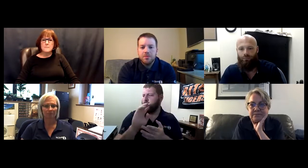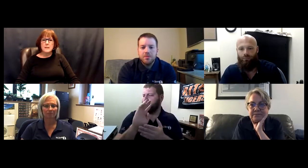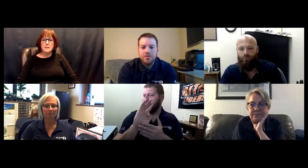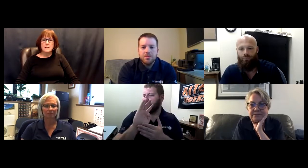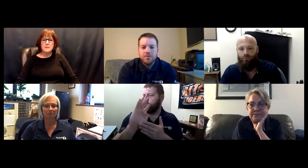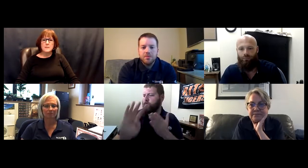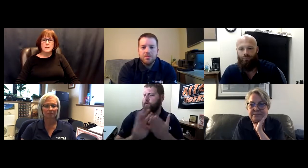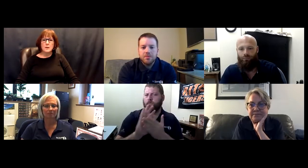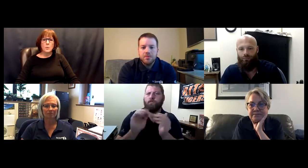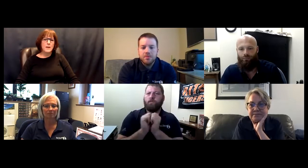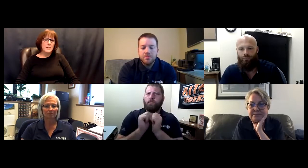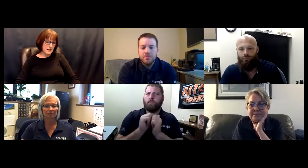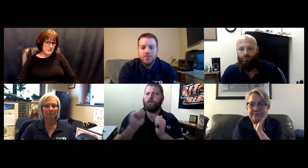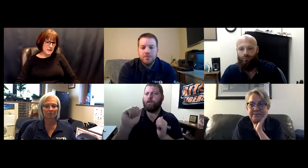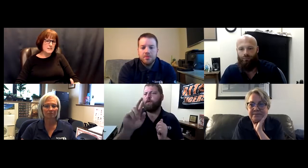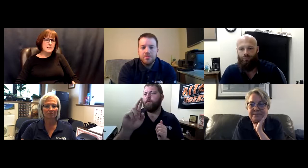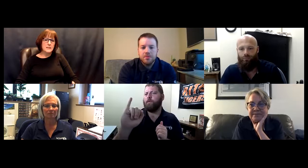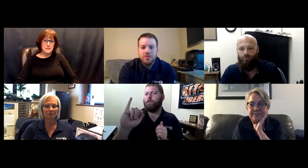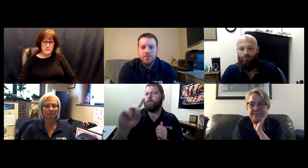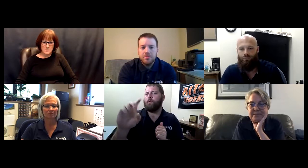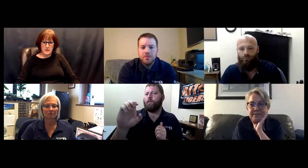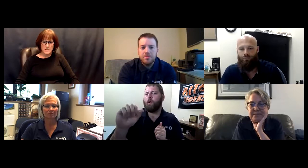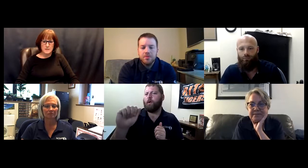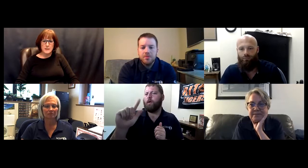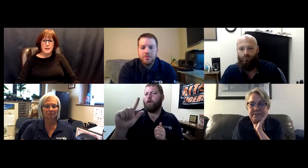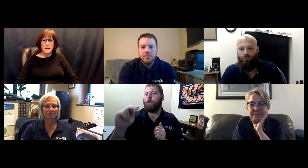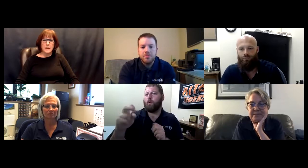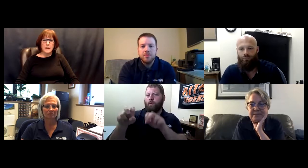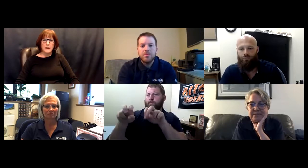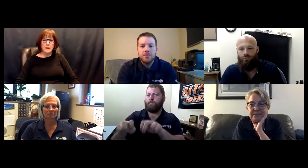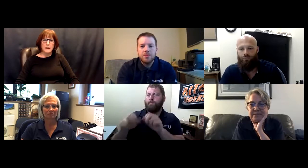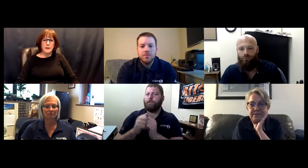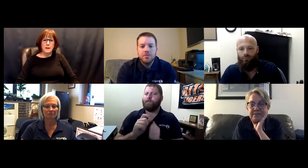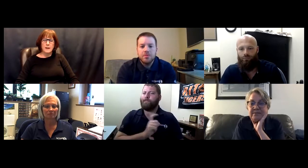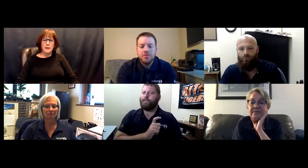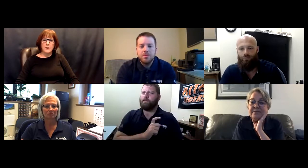is one night I did get to spend